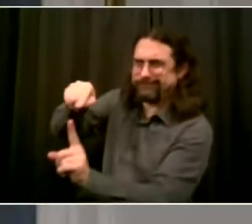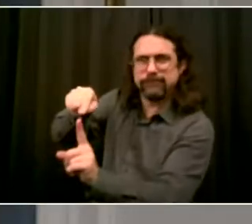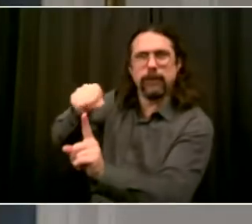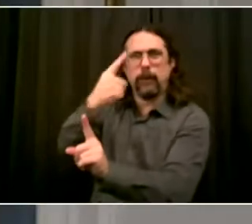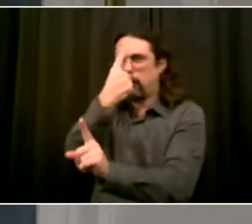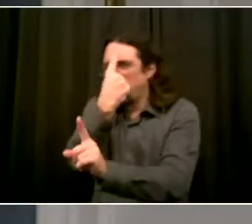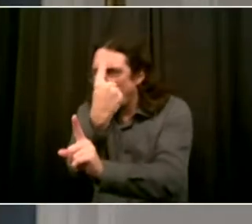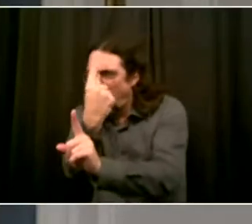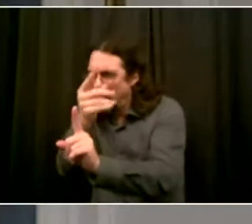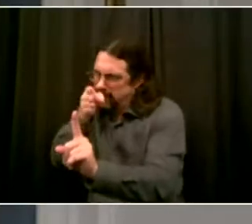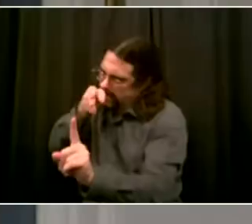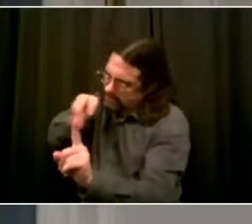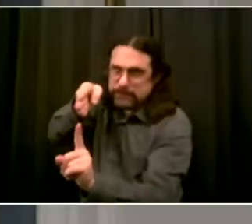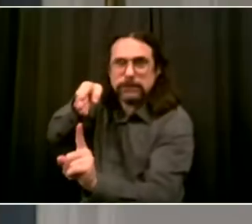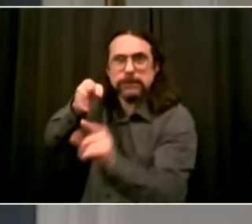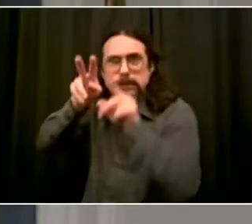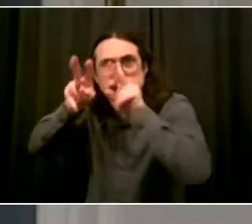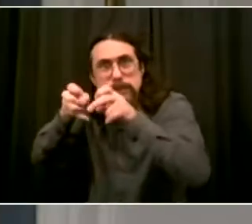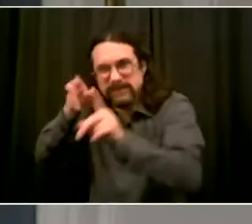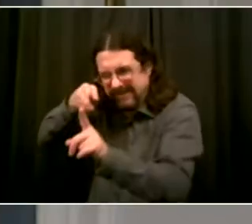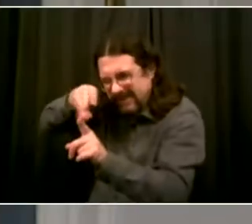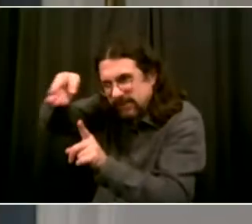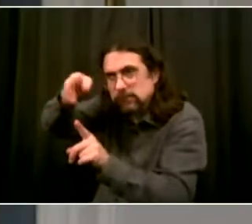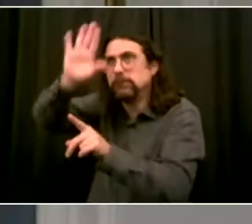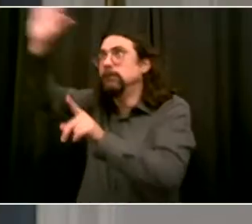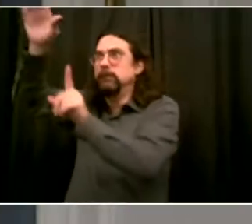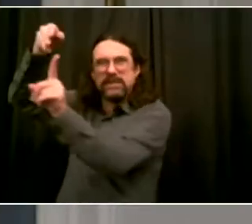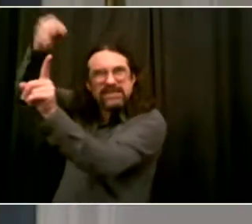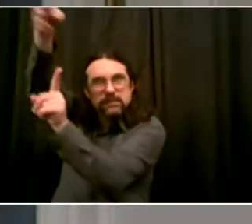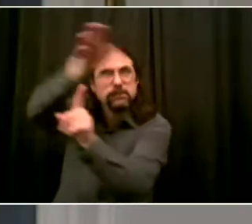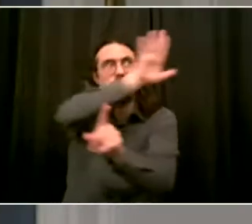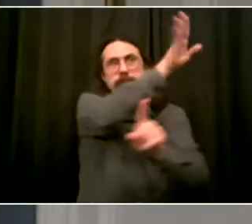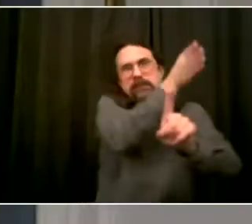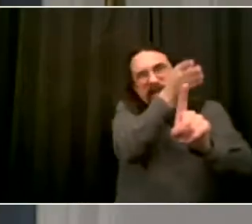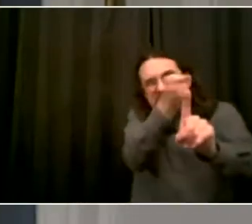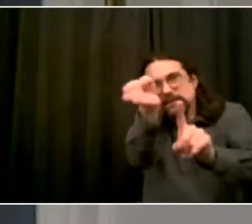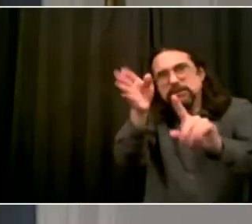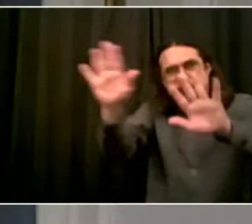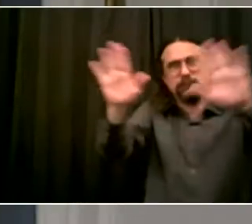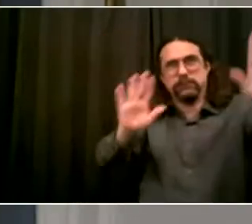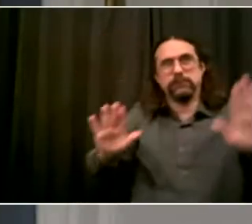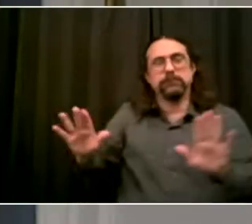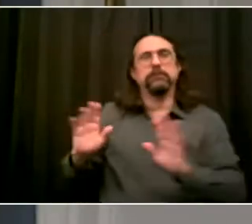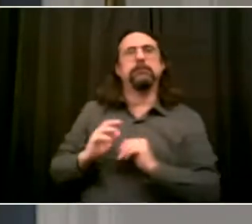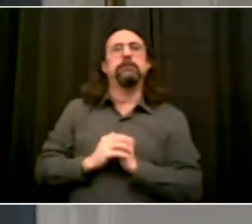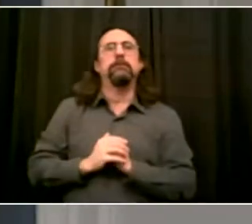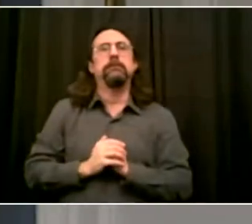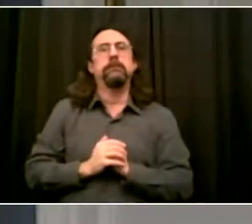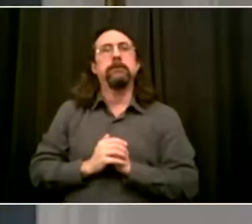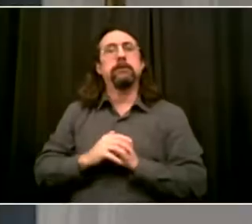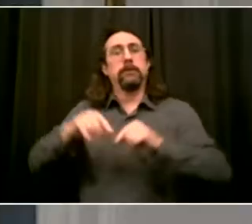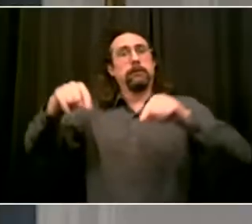THE IMPORTANCE OF HEALTH SECURITY. INCREASING INTEREST IN THE FOUNDATION AND